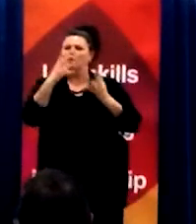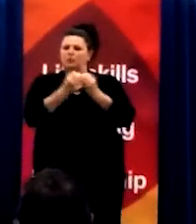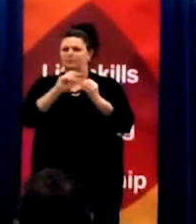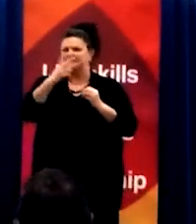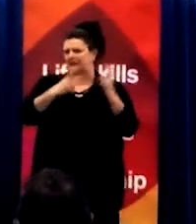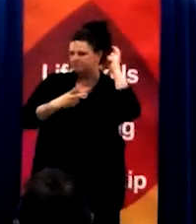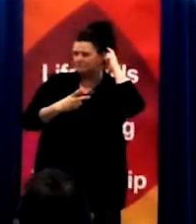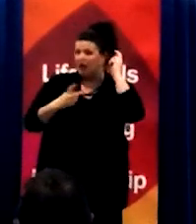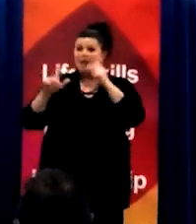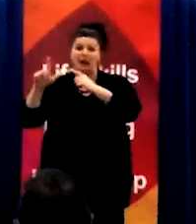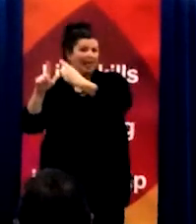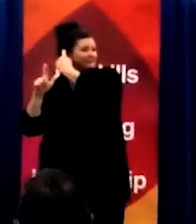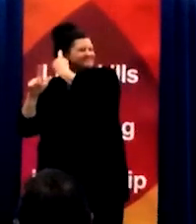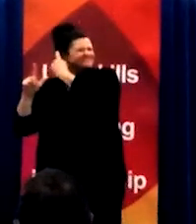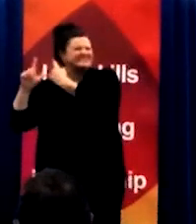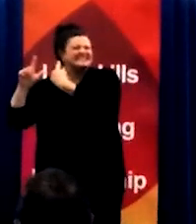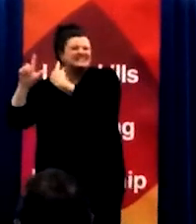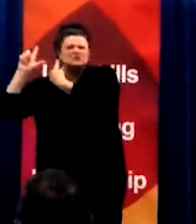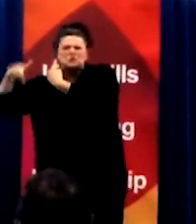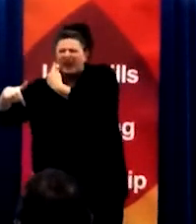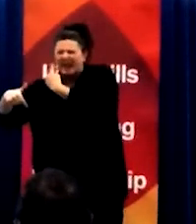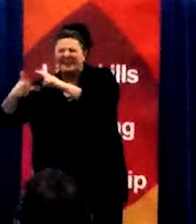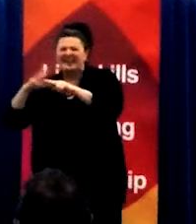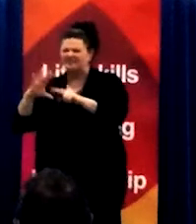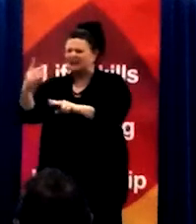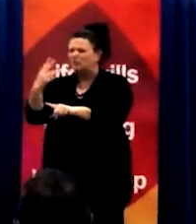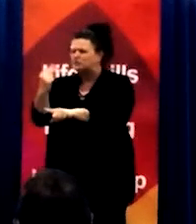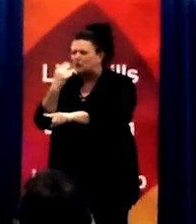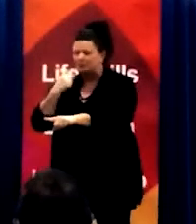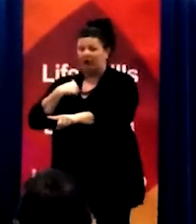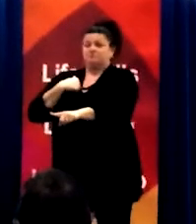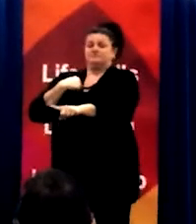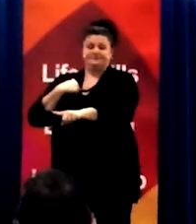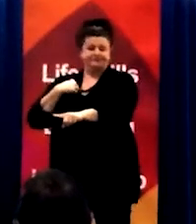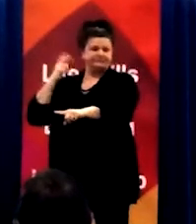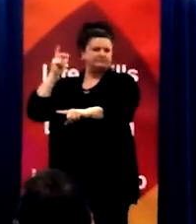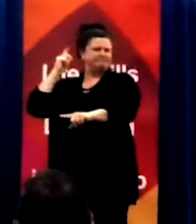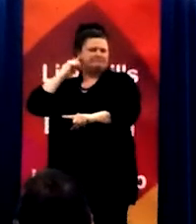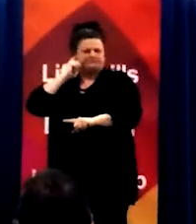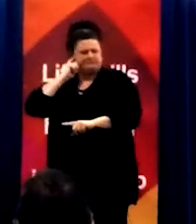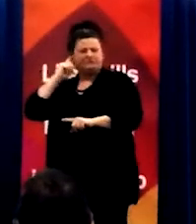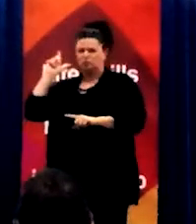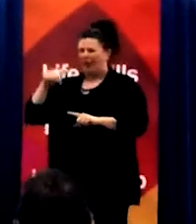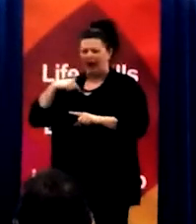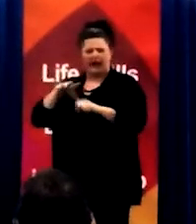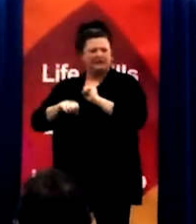The left cochlear is too loud and when somebody says something to me, it shocks me and I hate it. It makes me throw it away constantly.